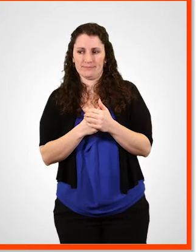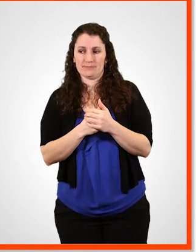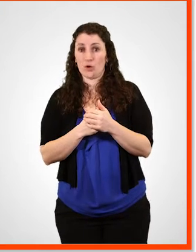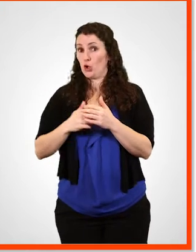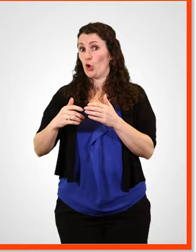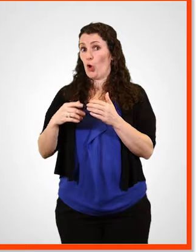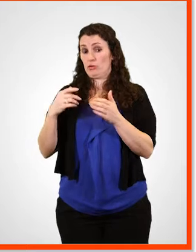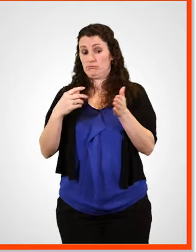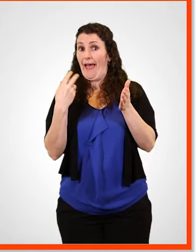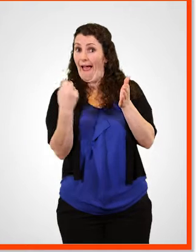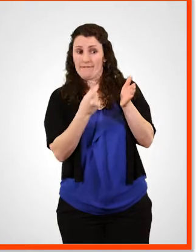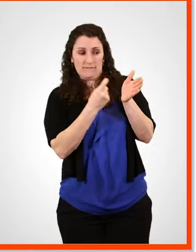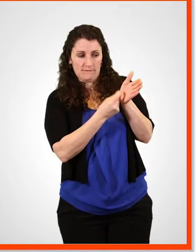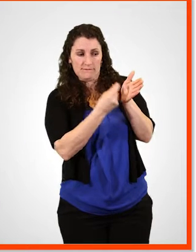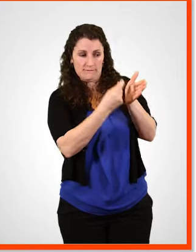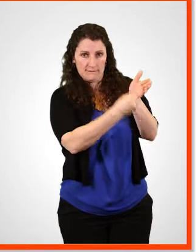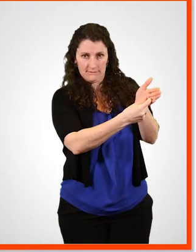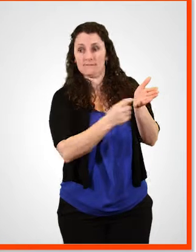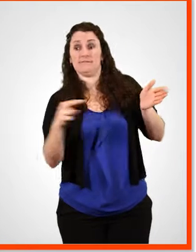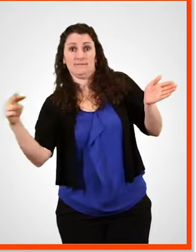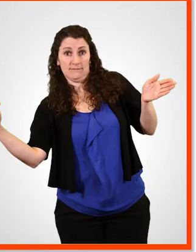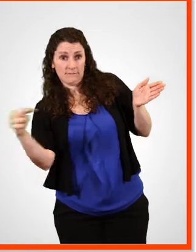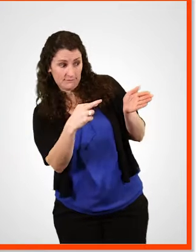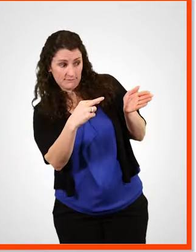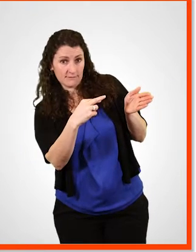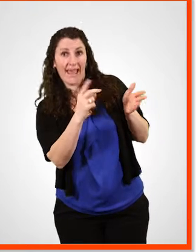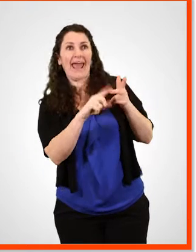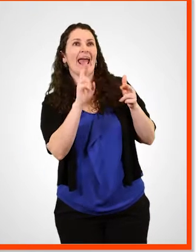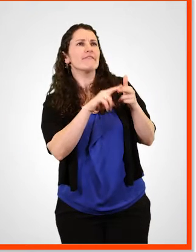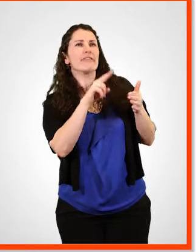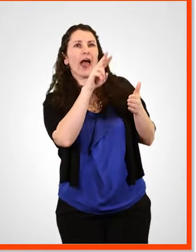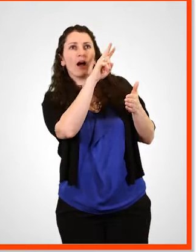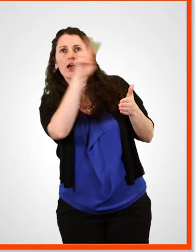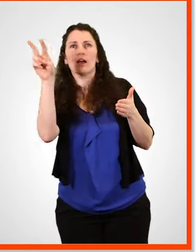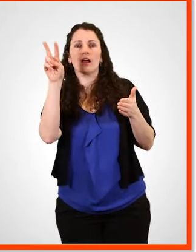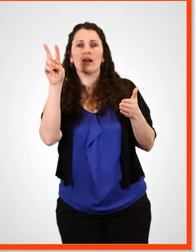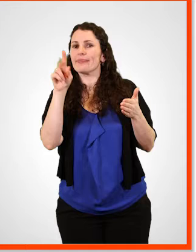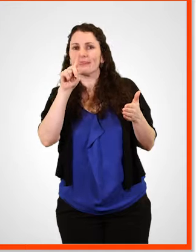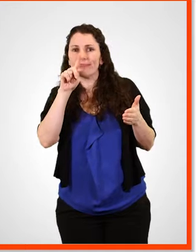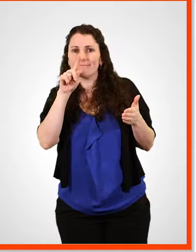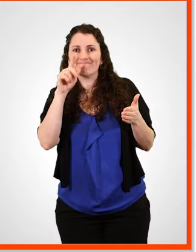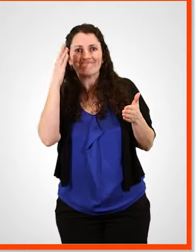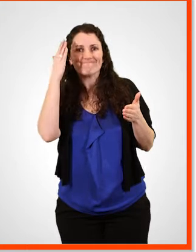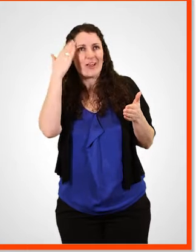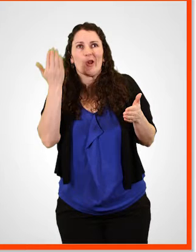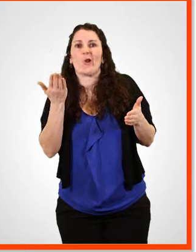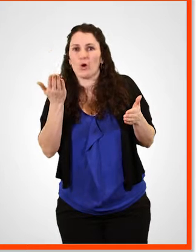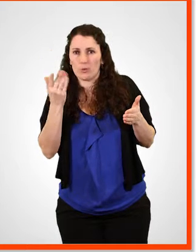just looking at the word as a whole, they're not going to be able to differentiate it over time.